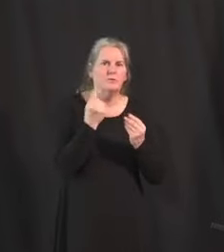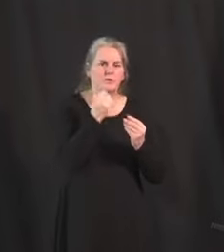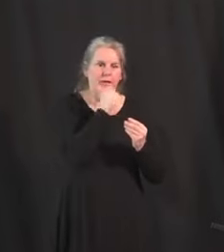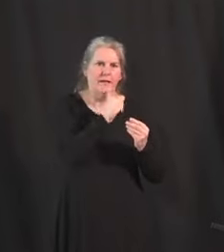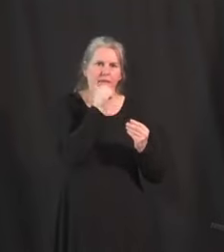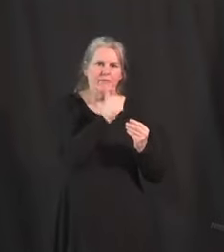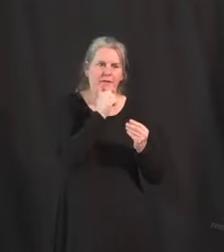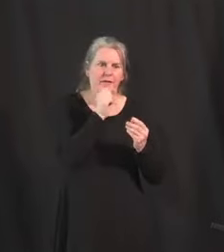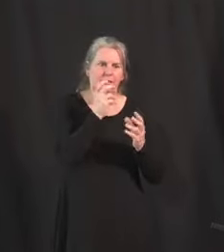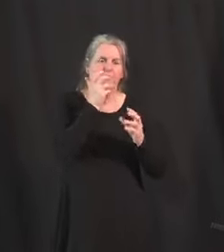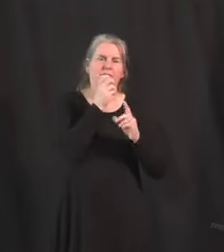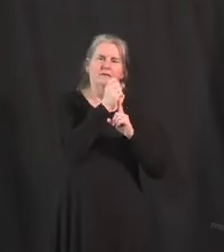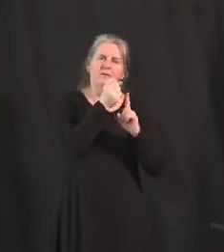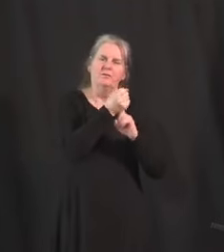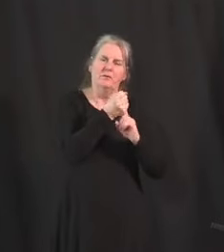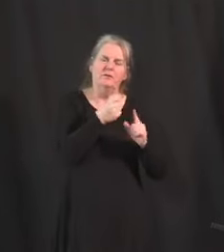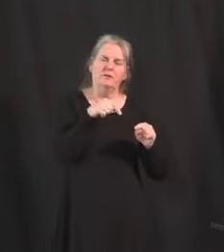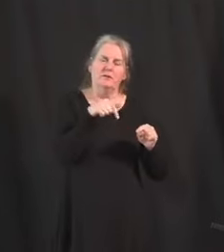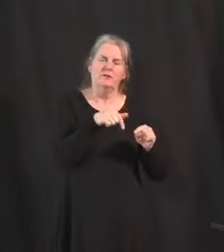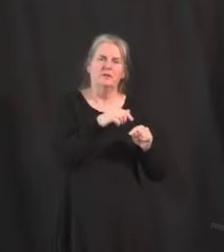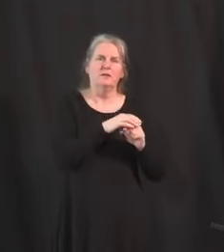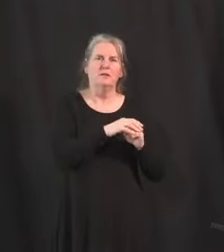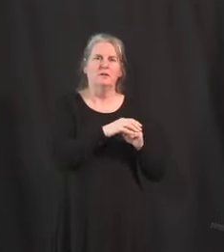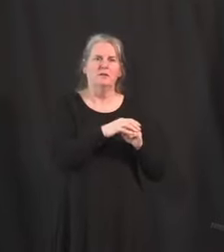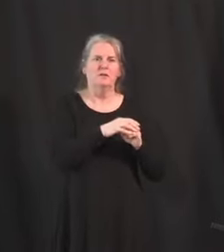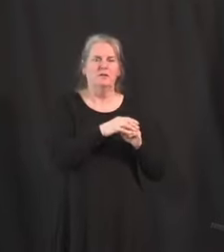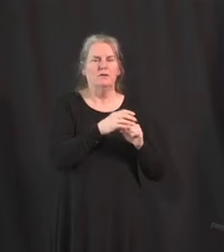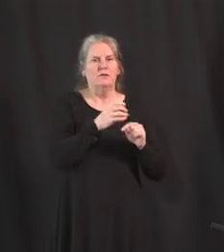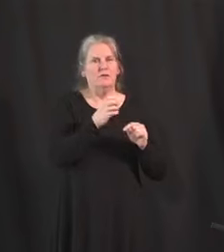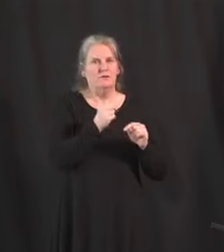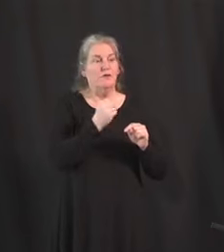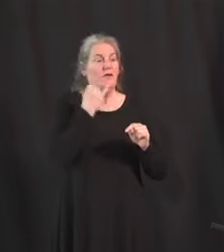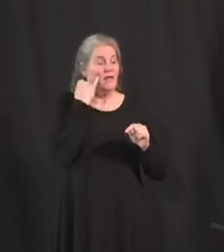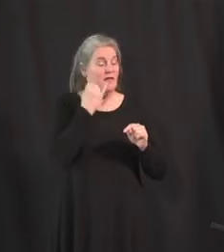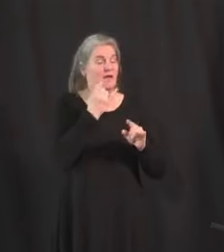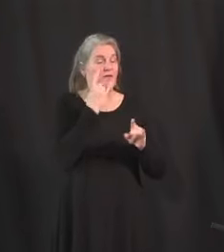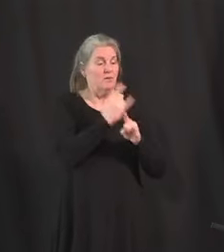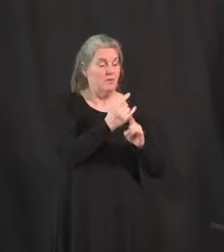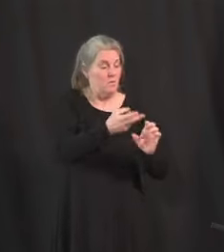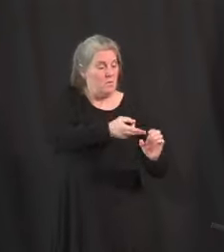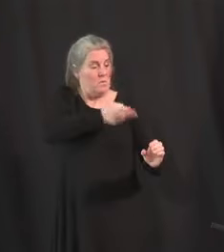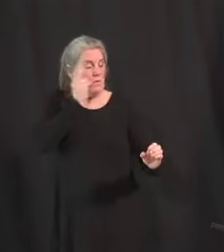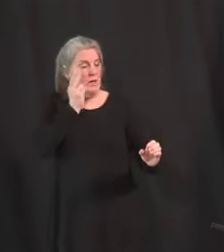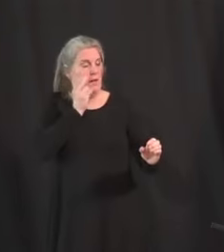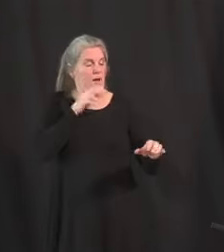WHO MAY FACE ISSUES OF ALCOHOL WITHDRAWAL AND PROBLEMS ASSOCIATED WITH THAT ON THE OTHER SIDE.